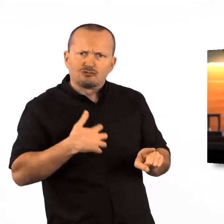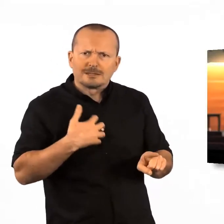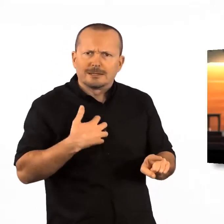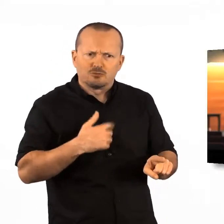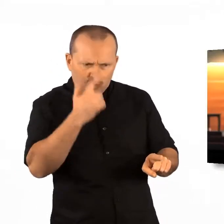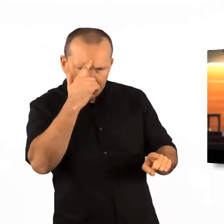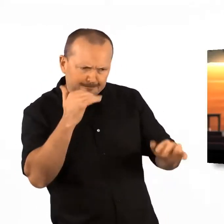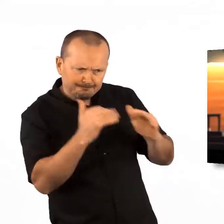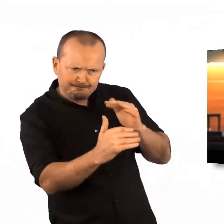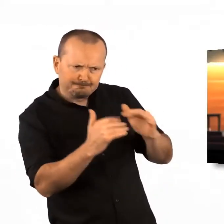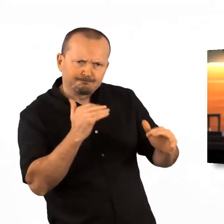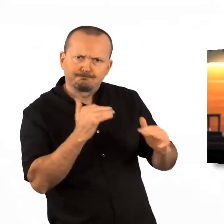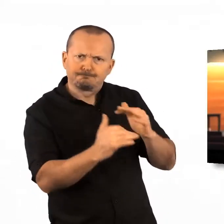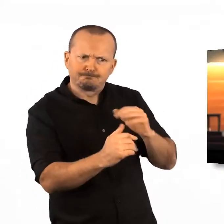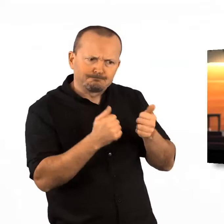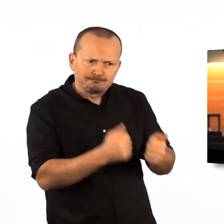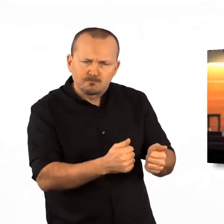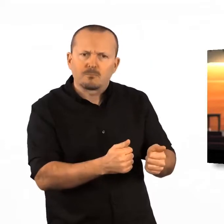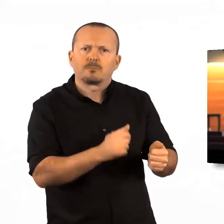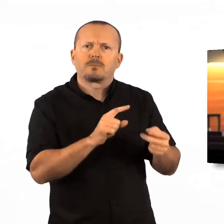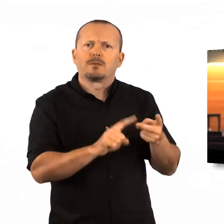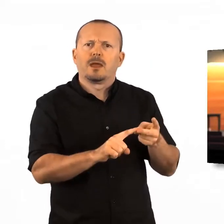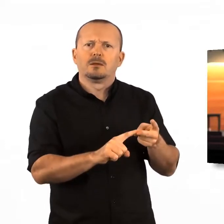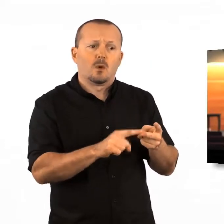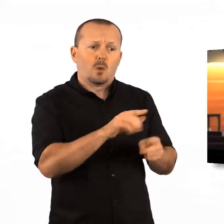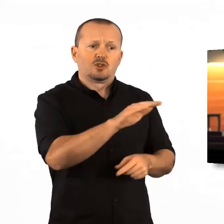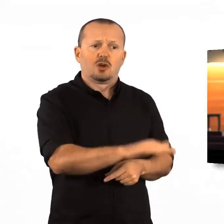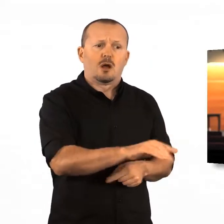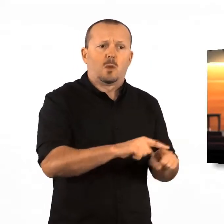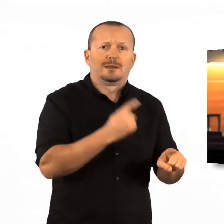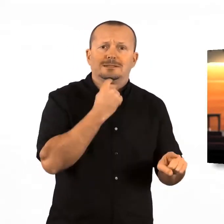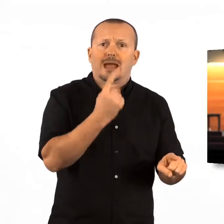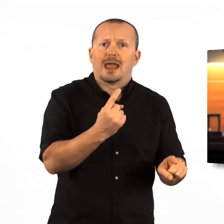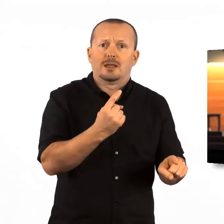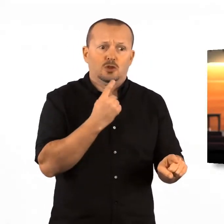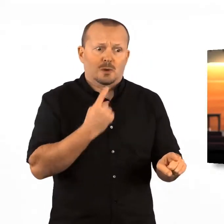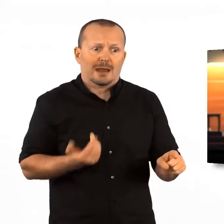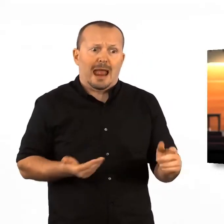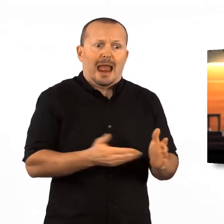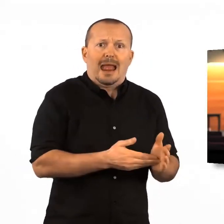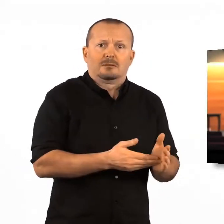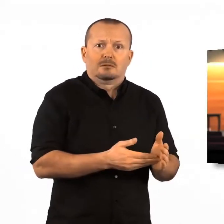interested in and following that adding to what their child’s saying or signing so